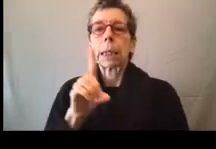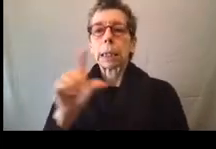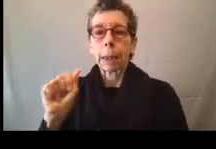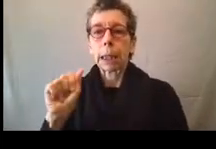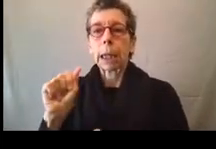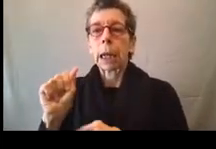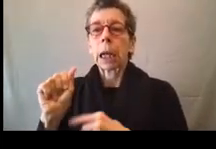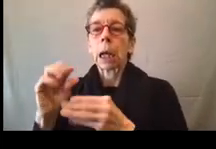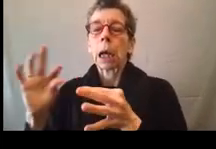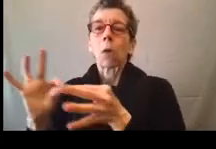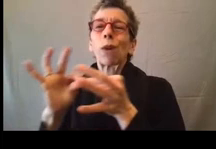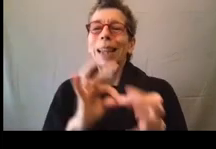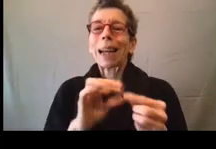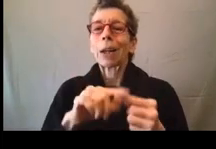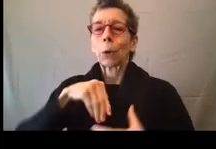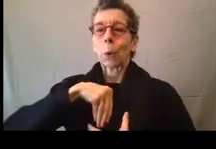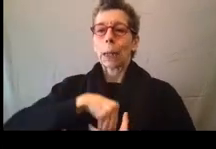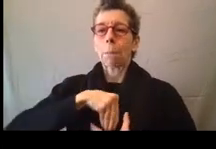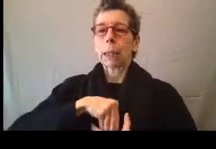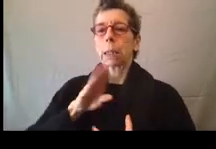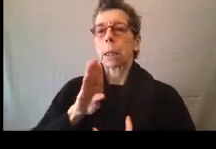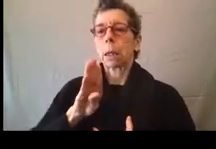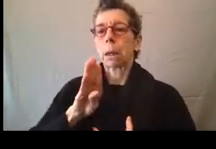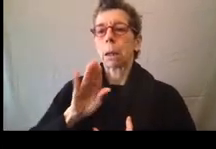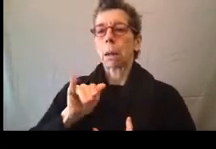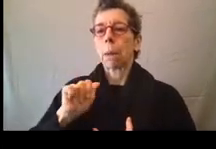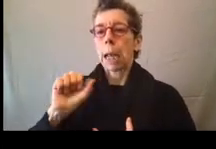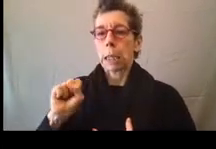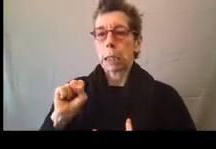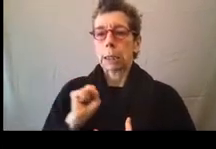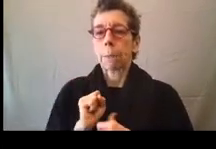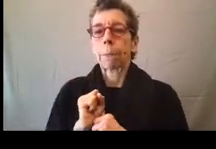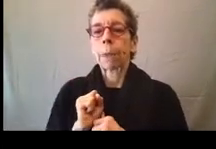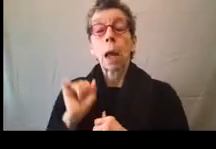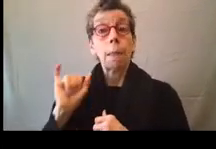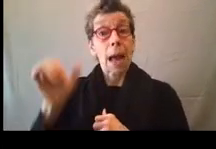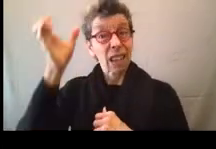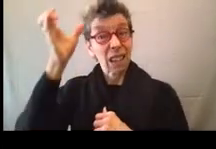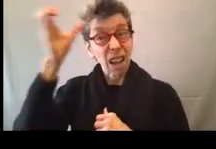as you think about this if implicit bias isn't a concept that you are terribly familiar with